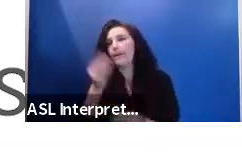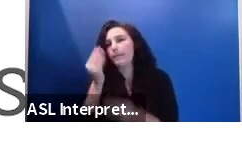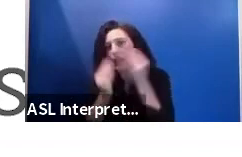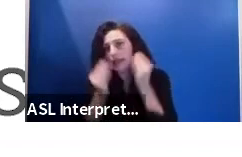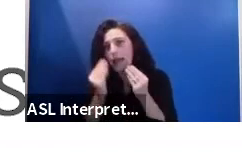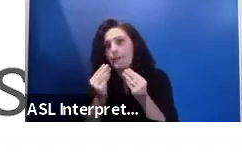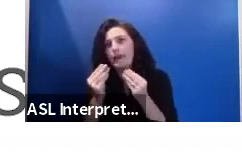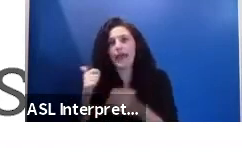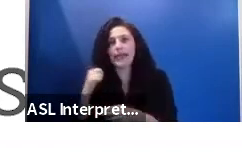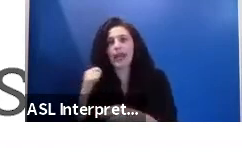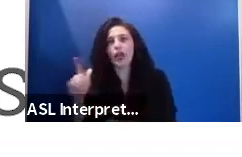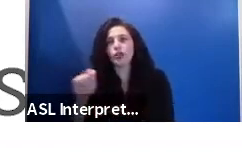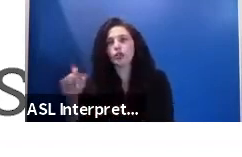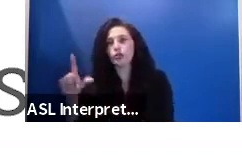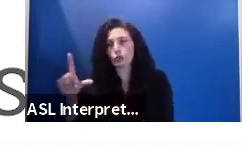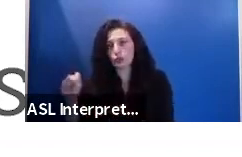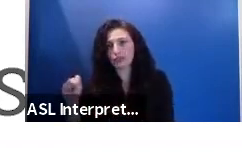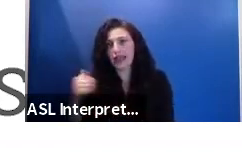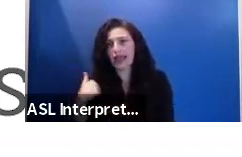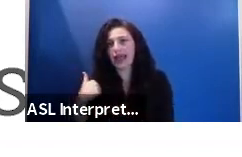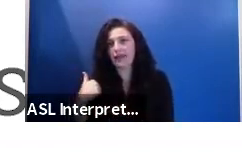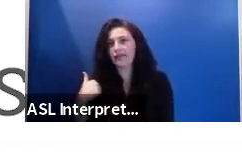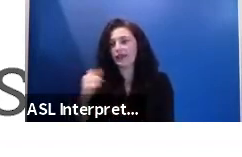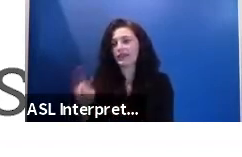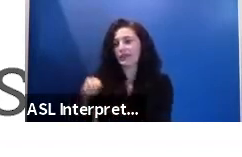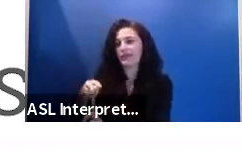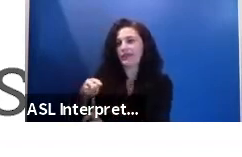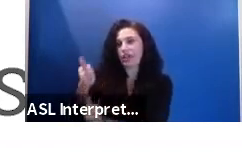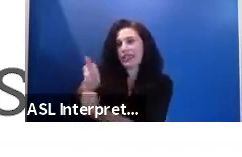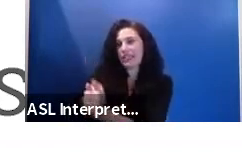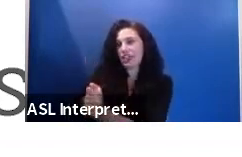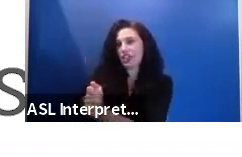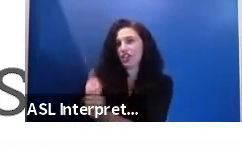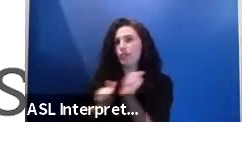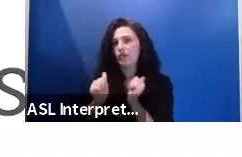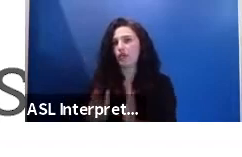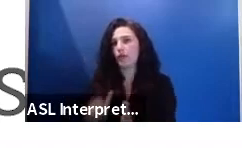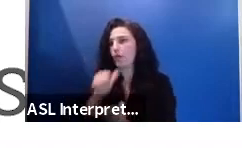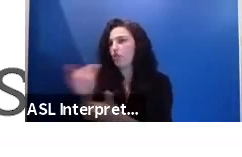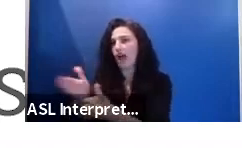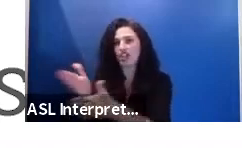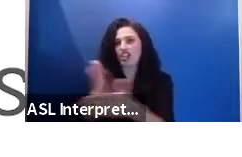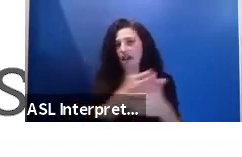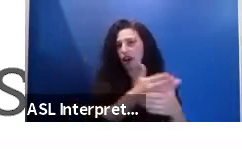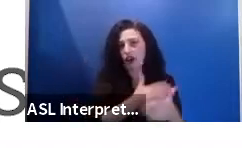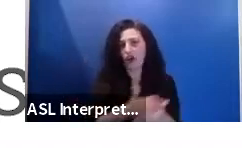and not shared between performers. That if you have non-disposable items that are going to be used, that they must be cleaned with appropriate disinfectants